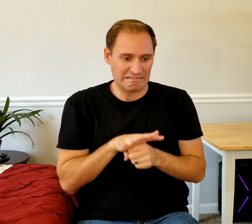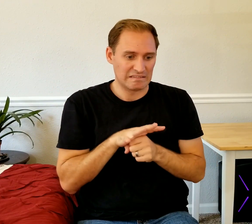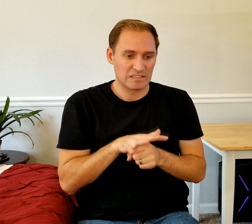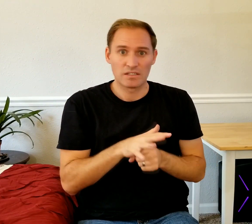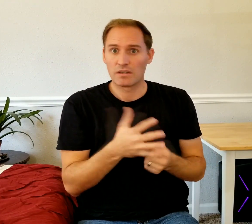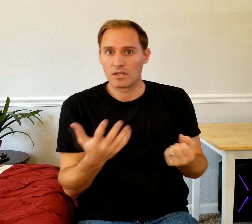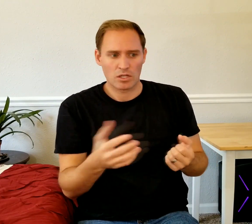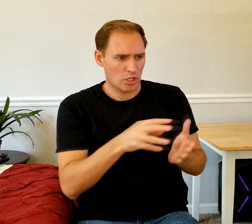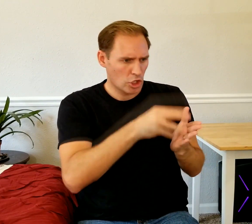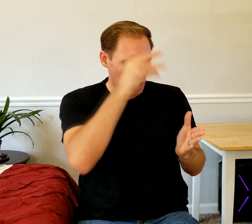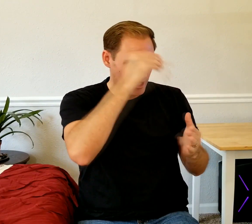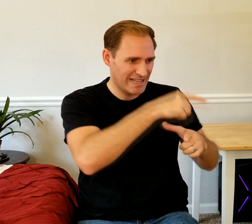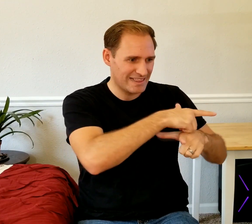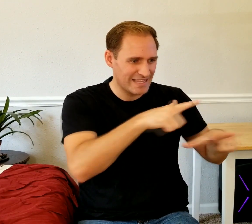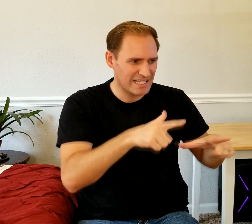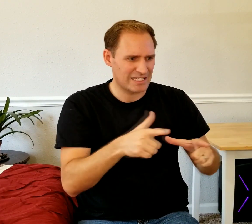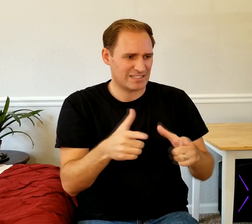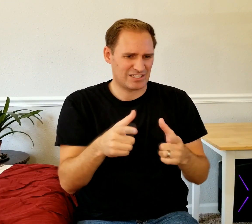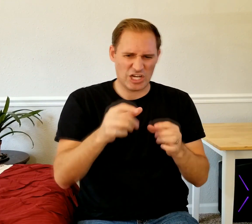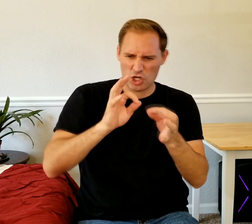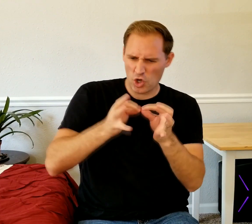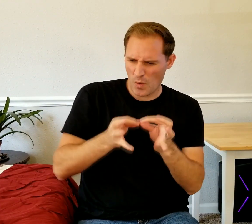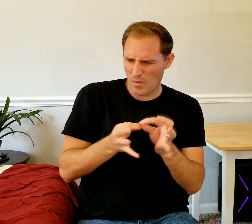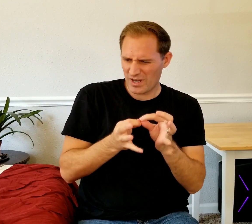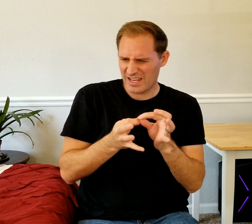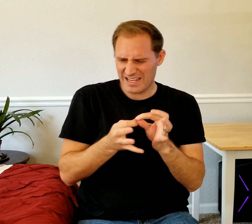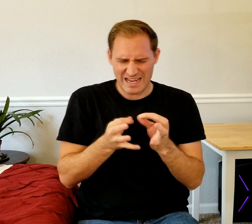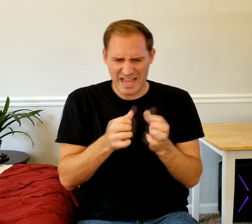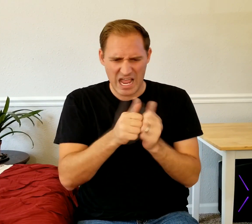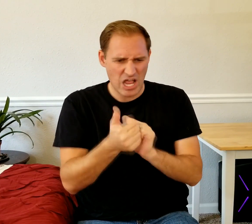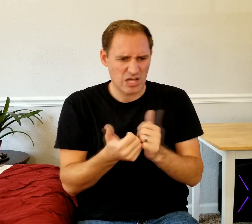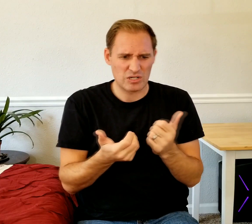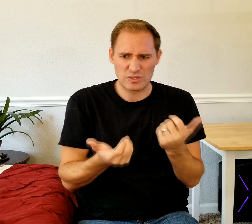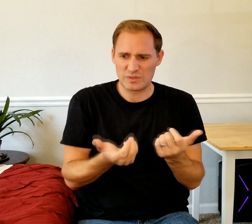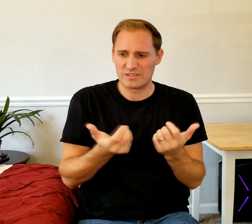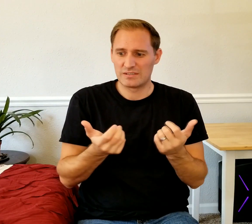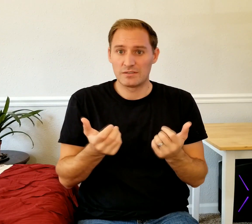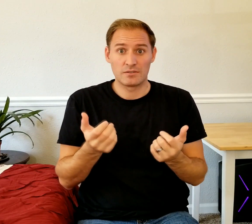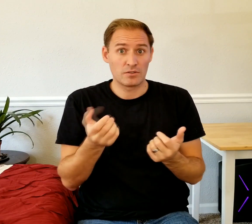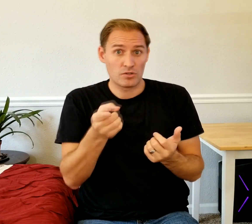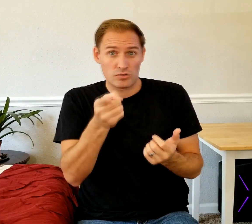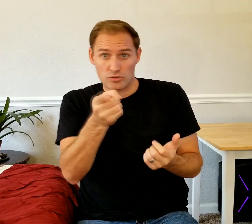interpret, you're learning different situations are you going in to become an